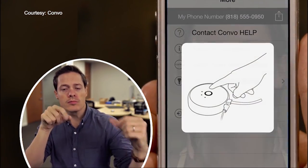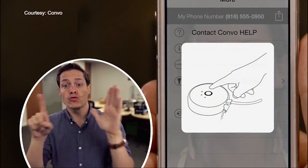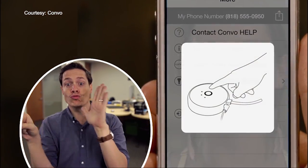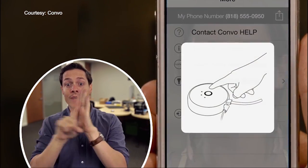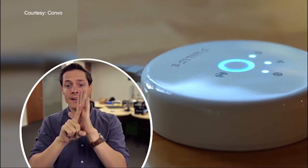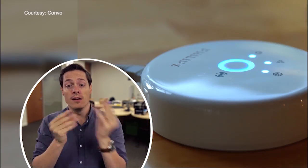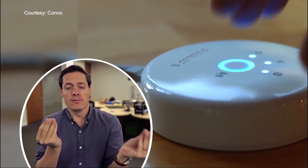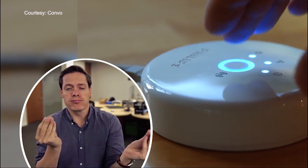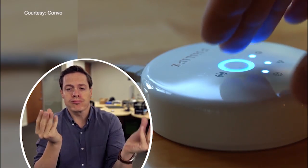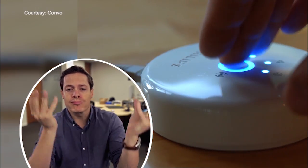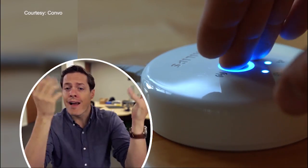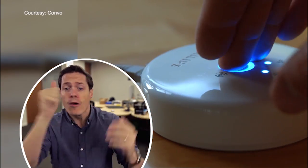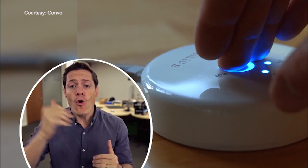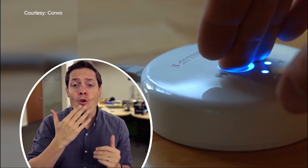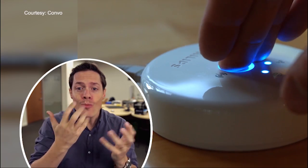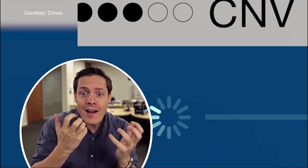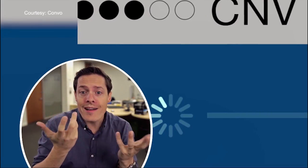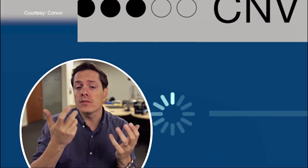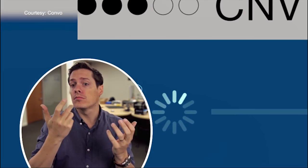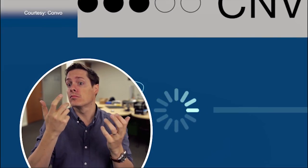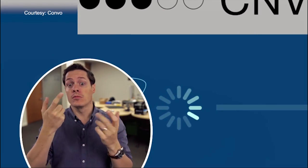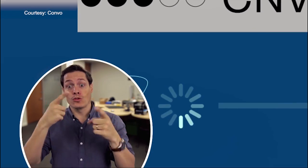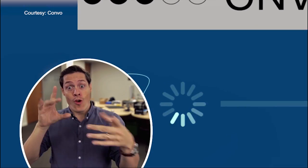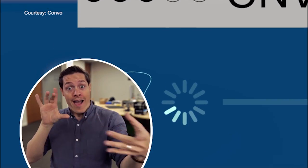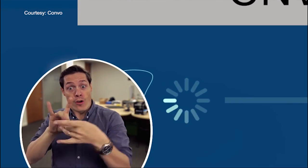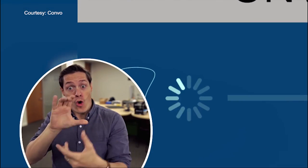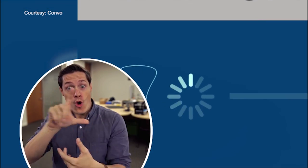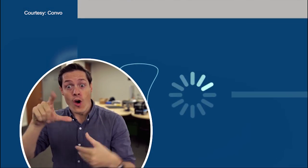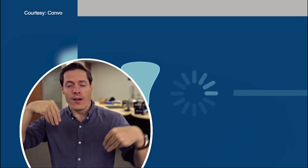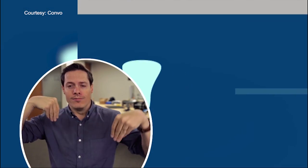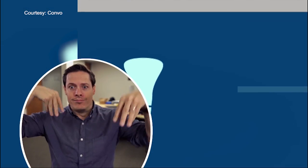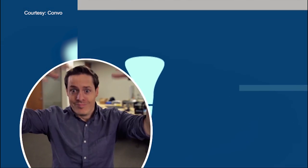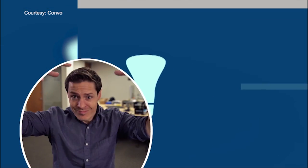alarm goes off the lights softly brighten with any color you want. Once you connect